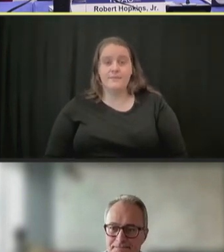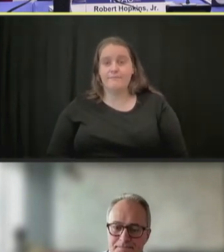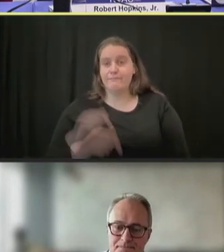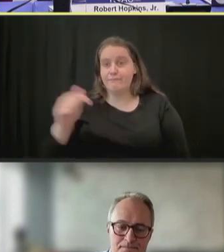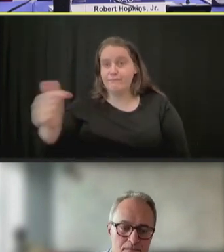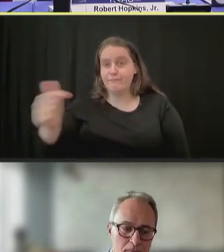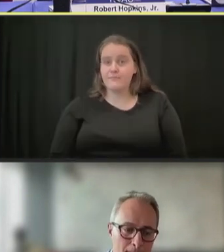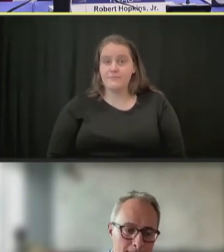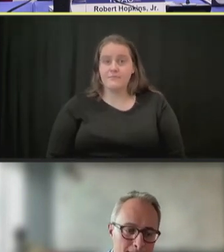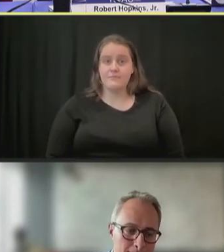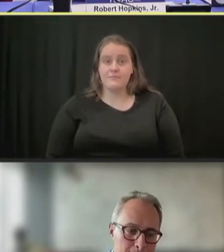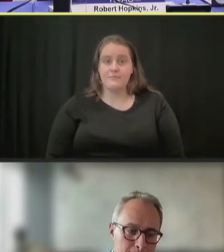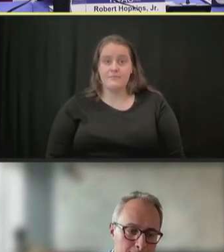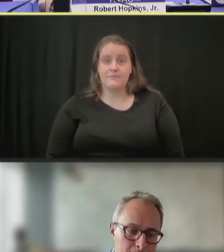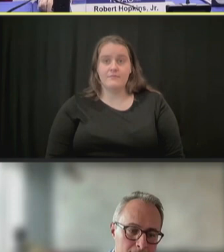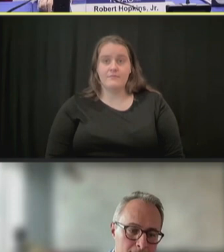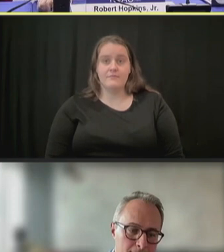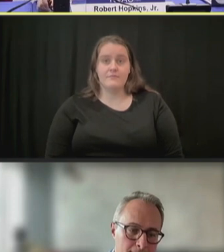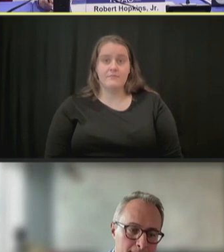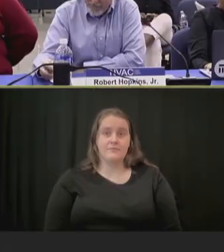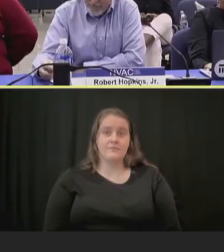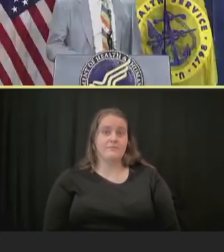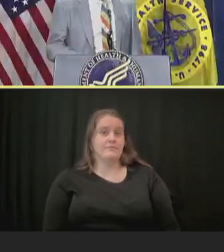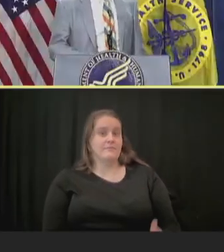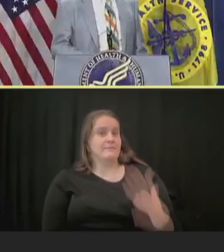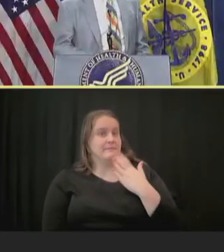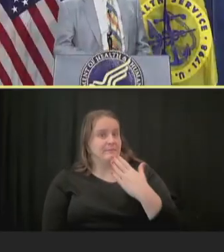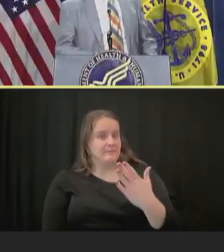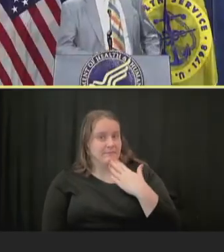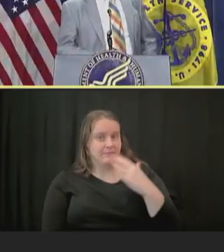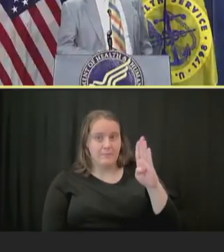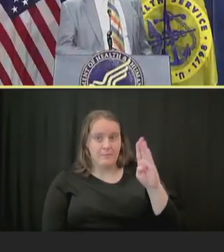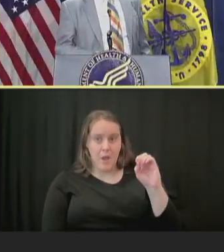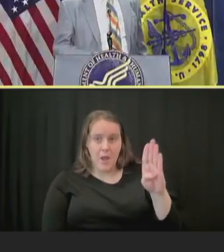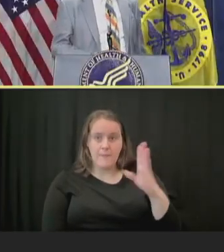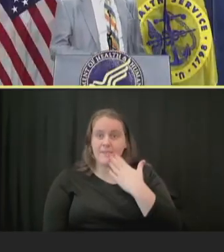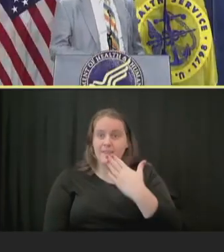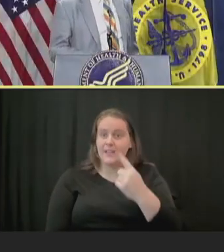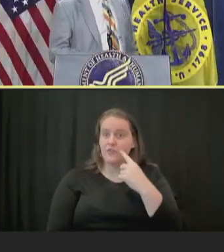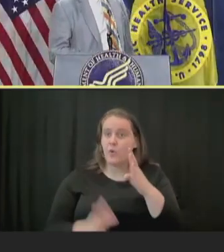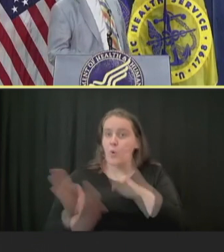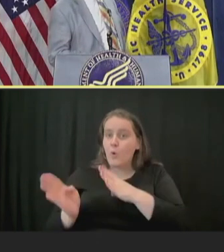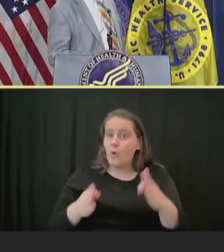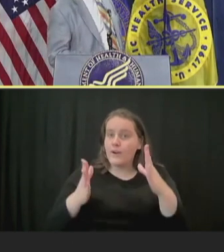Daniel Hoft: Thanks, Bob. And thanks to the organizers for inviting me to give a talk --